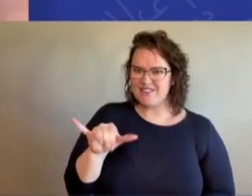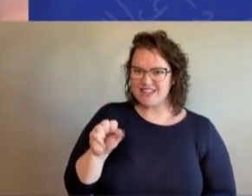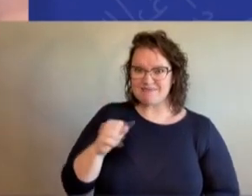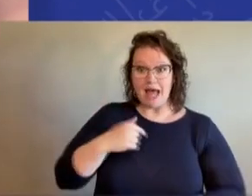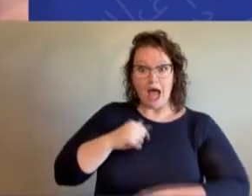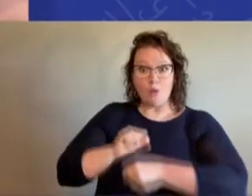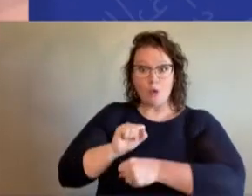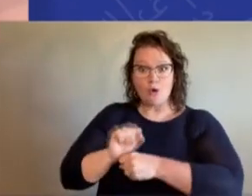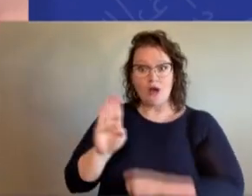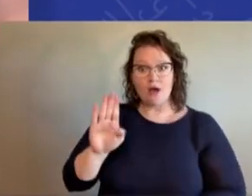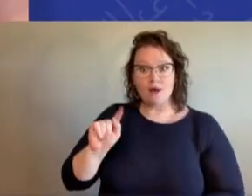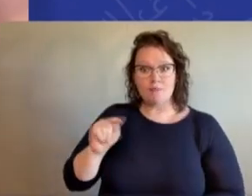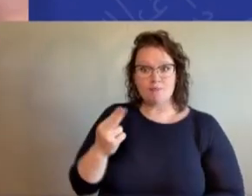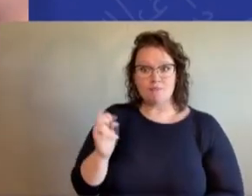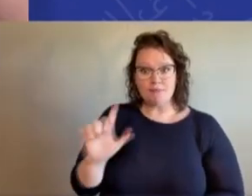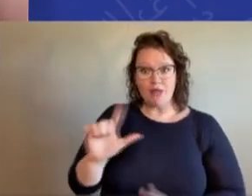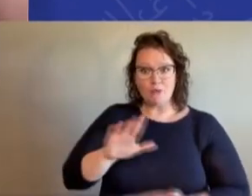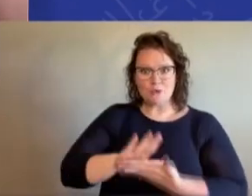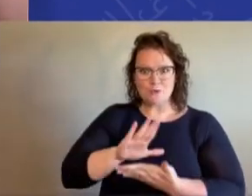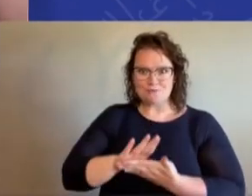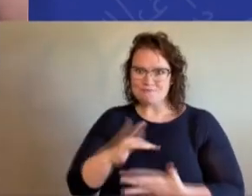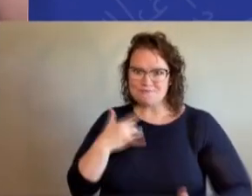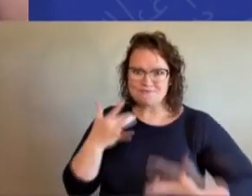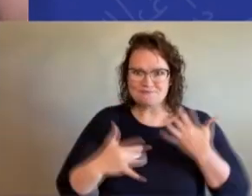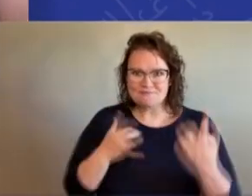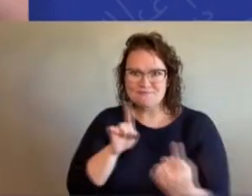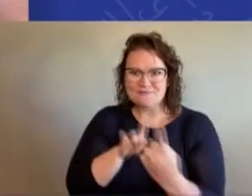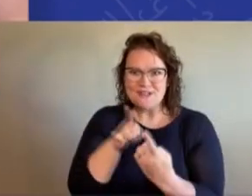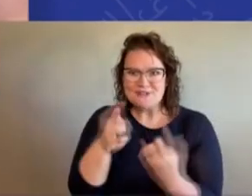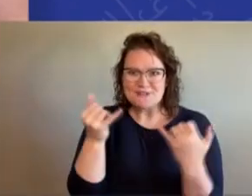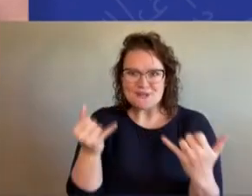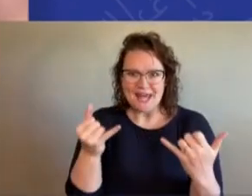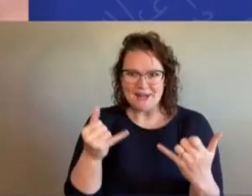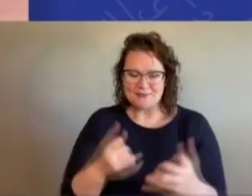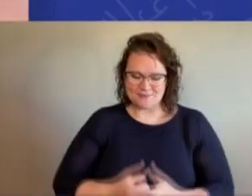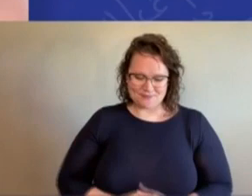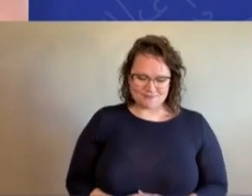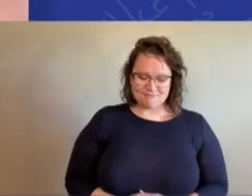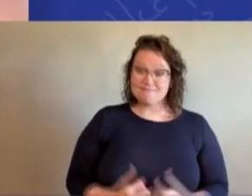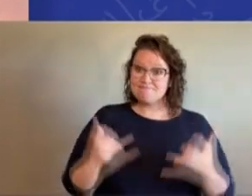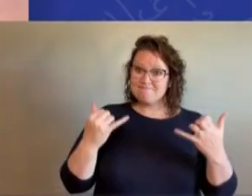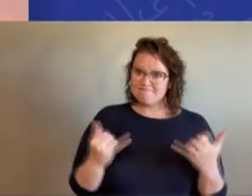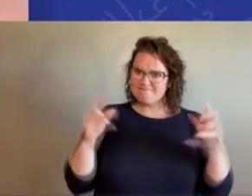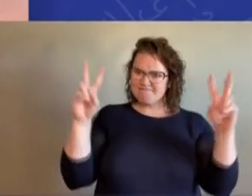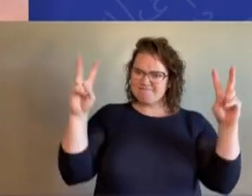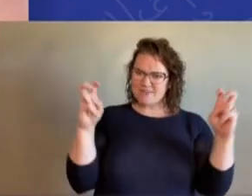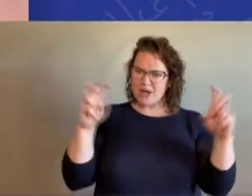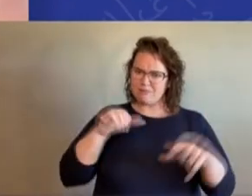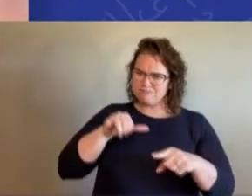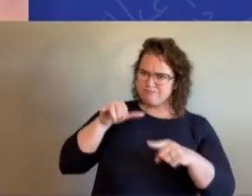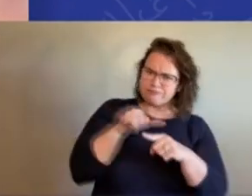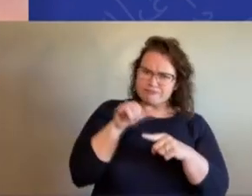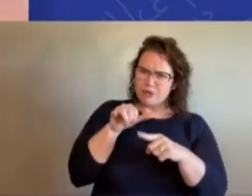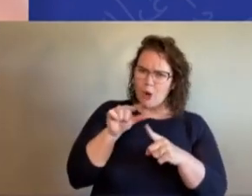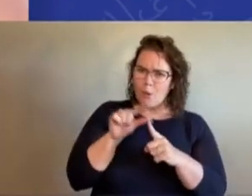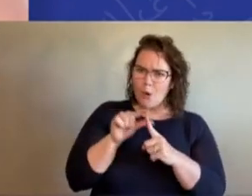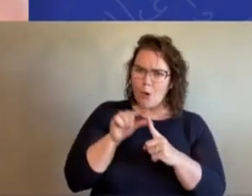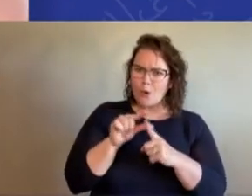counselor corner today. hi! I am so happy to be joining you